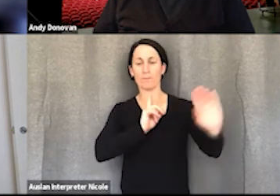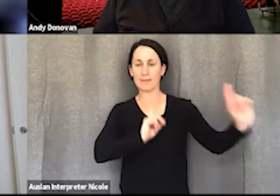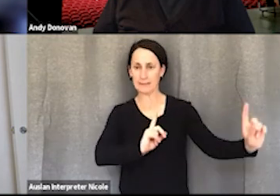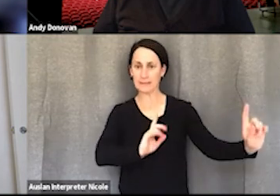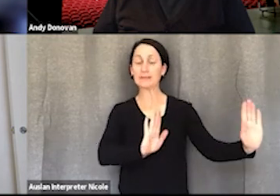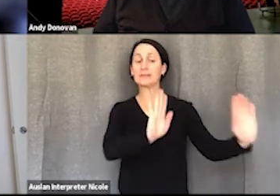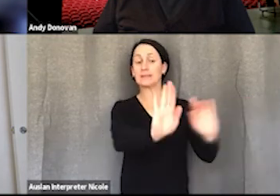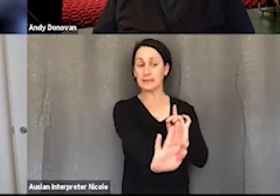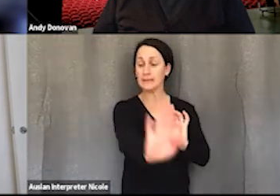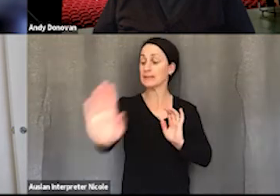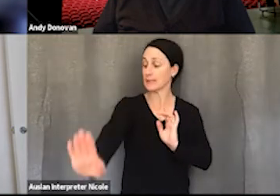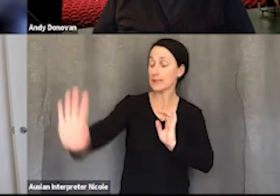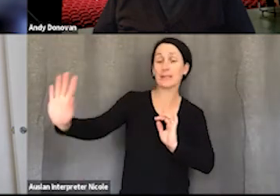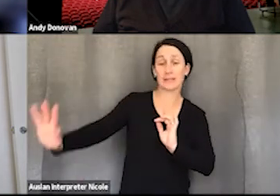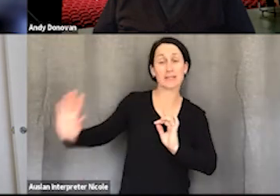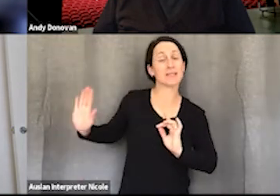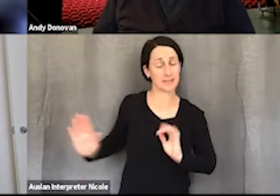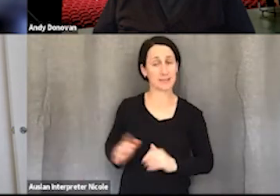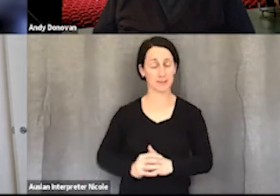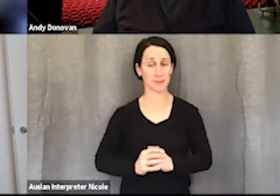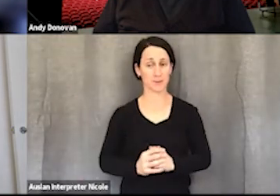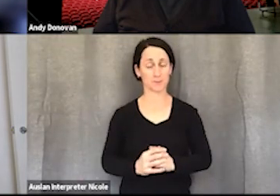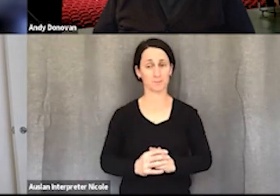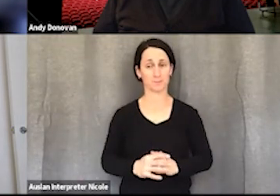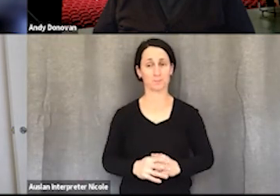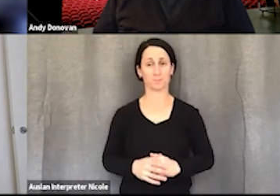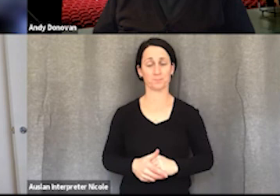things we need to stay the course on for the moment.